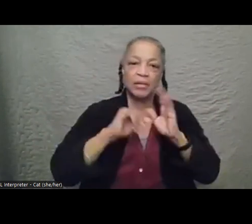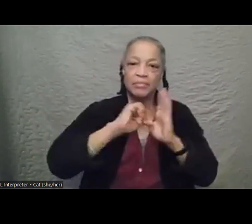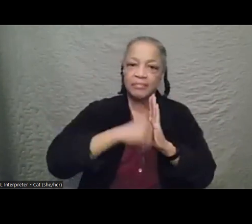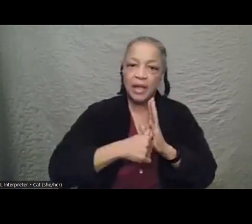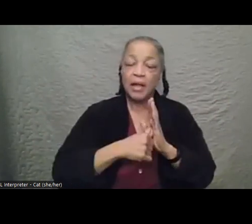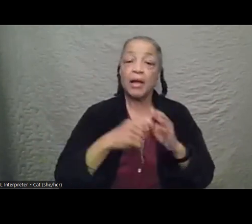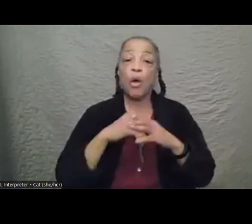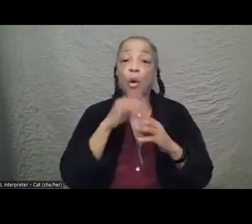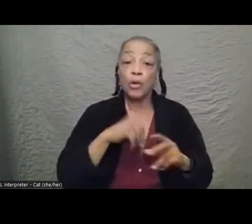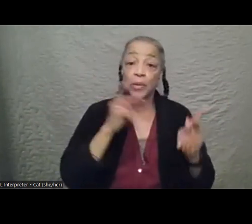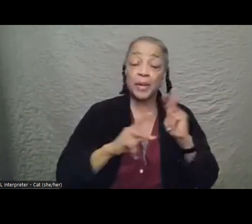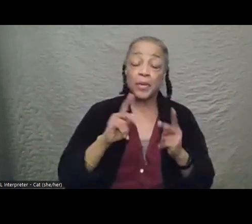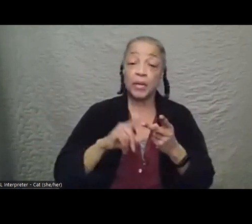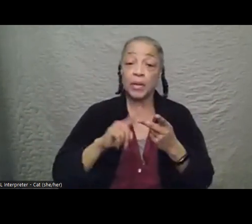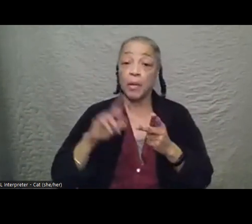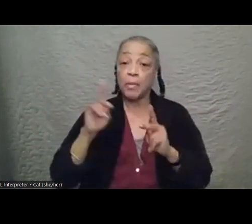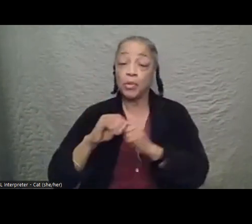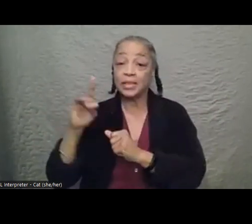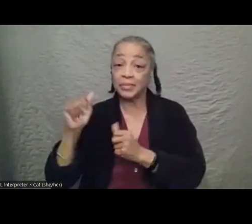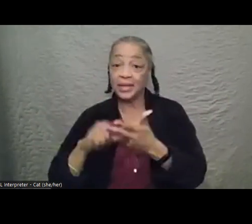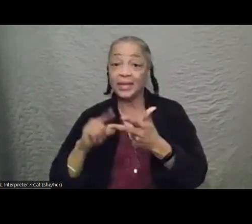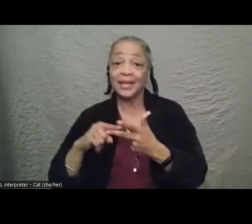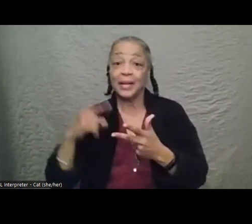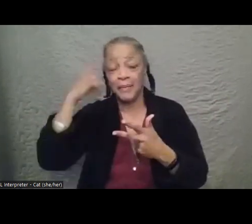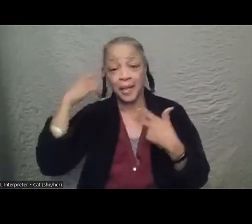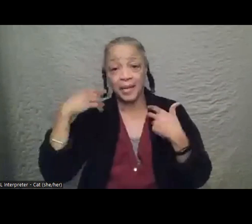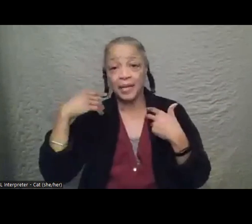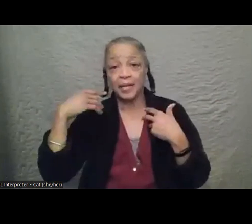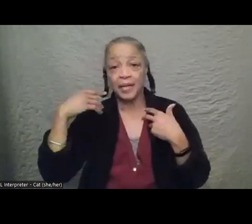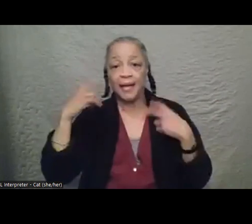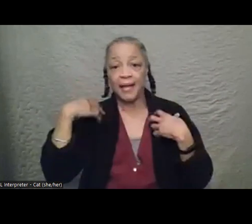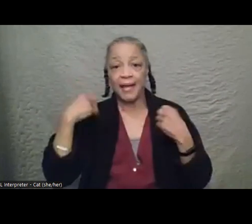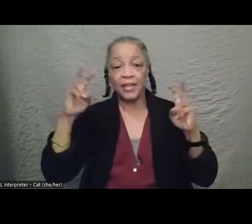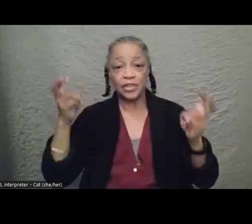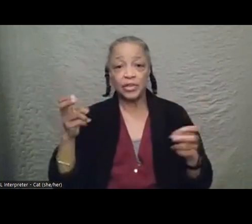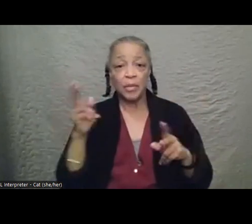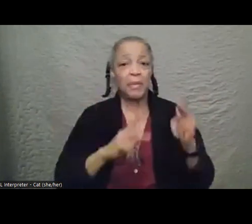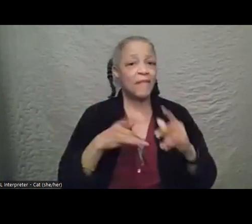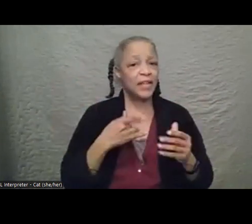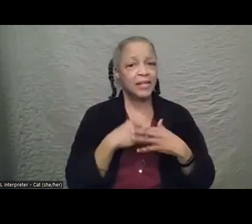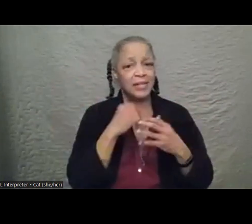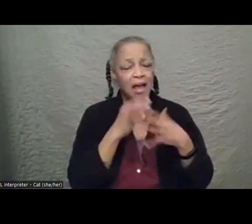We heard some painful comments from multiple people about feeling undervalued and ignored.